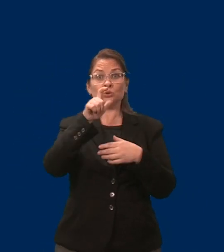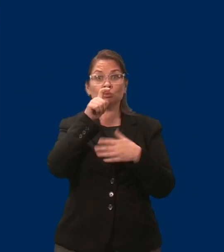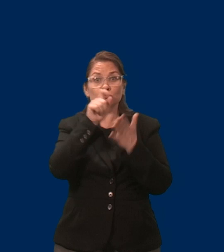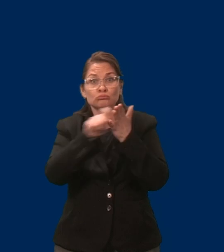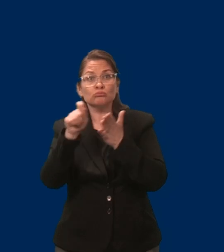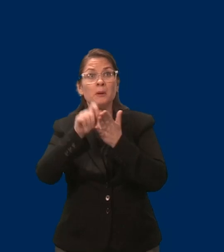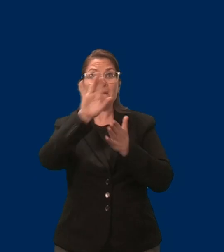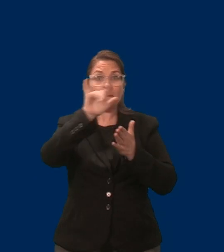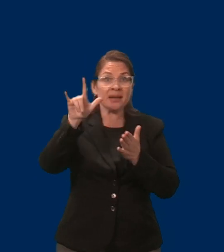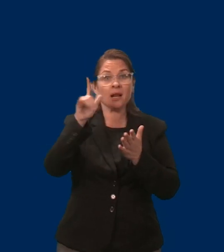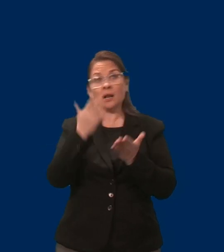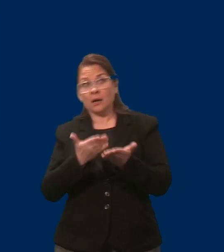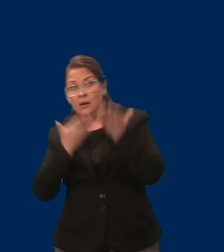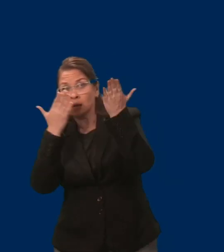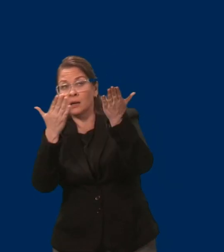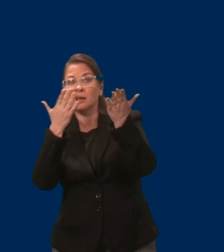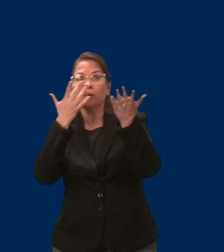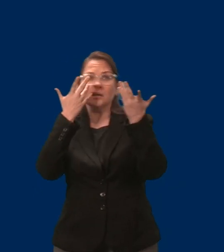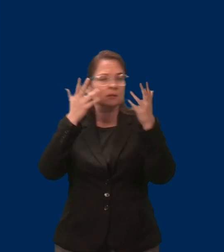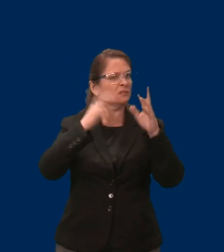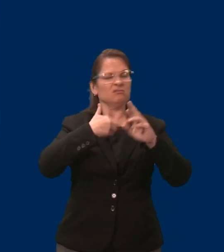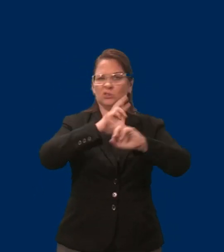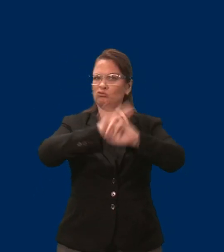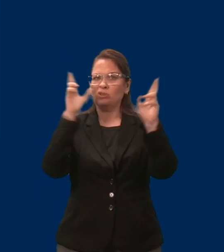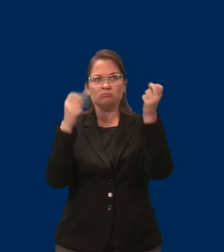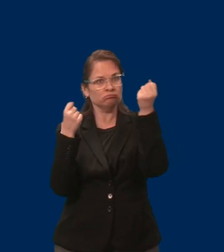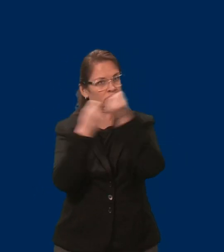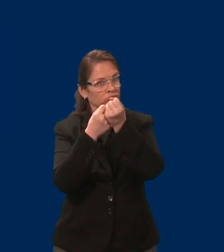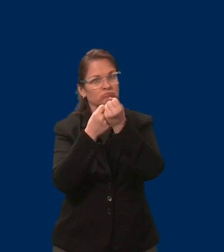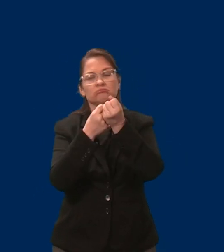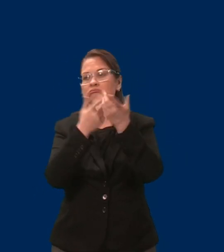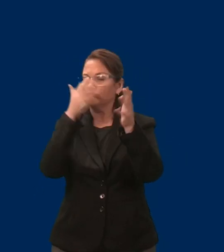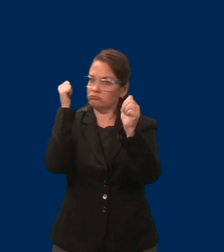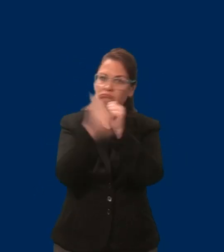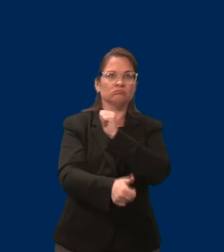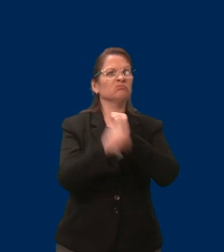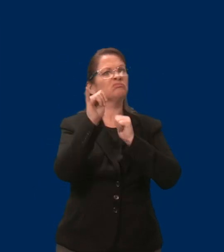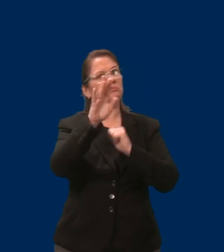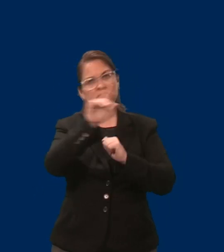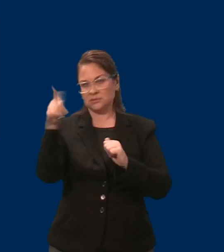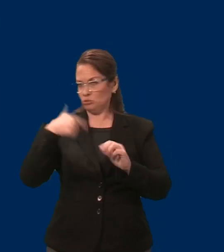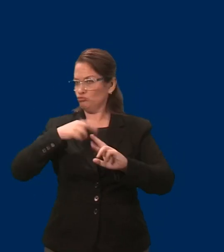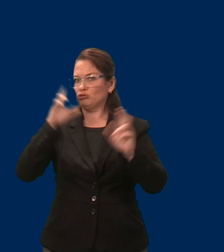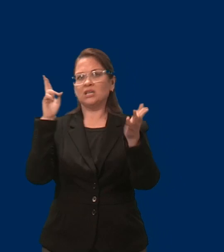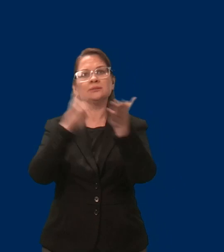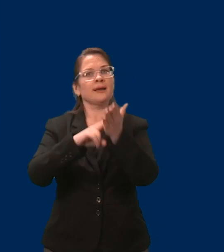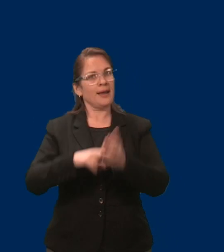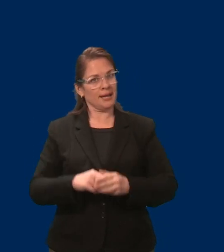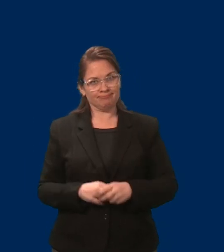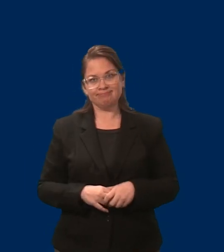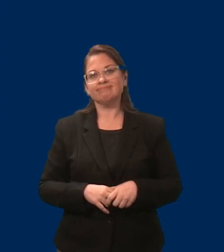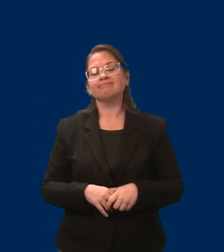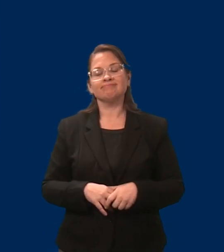two people that are going to be absolutely there, championing this across the board. And with that, Senator Abeler.